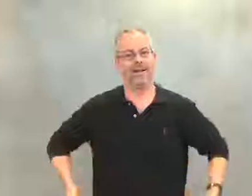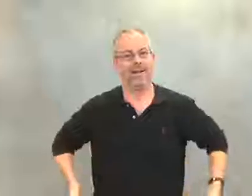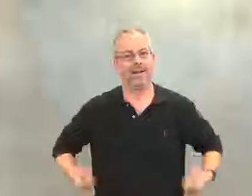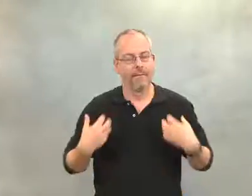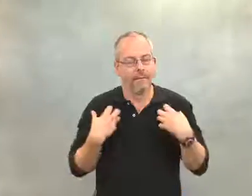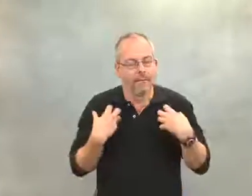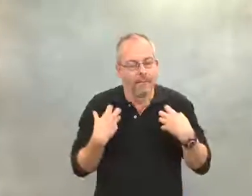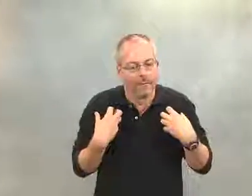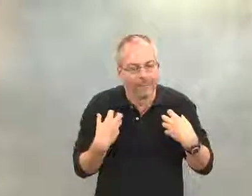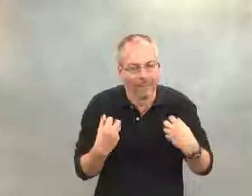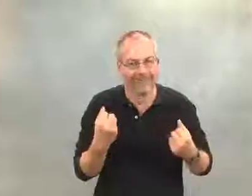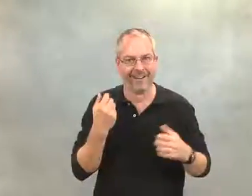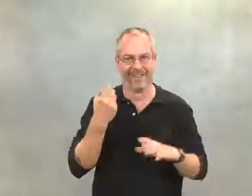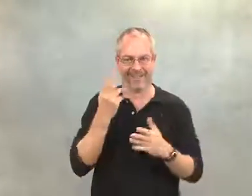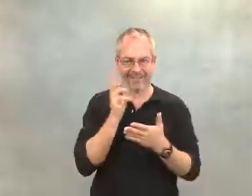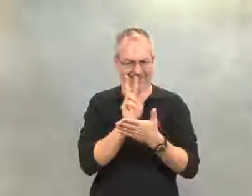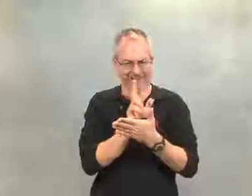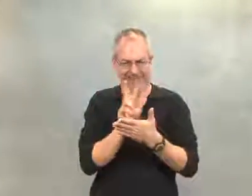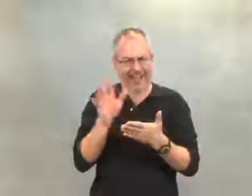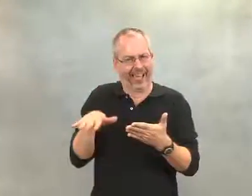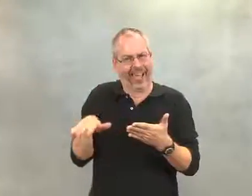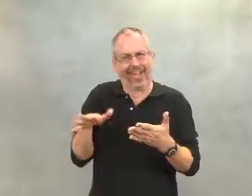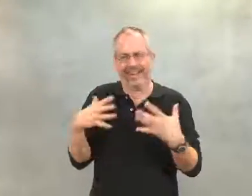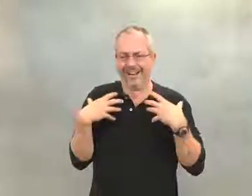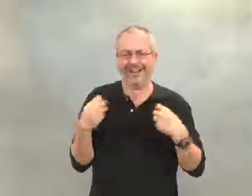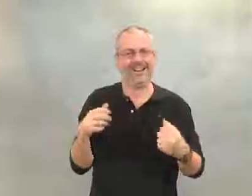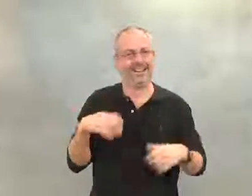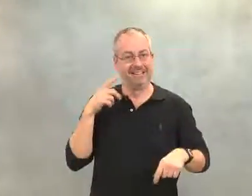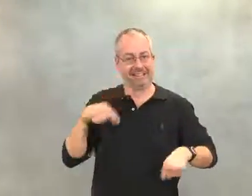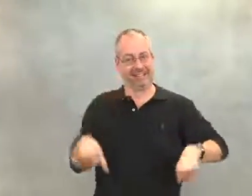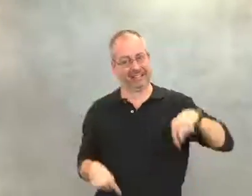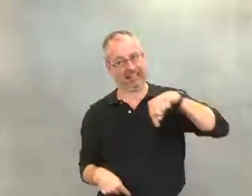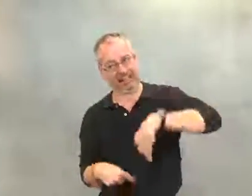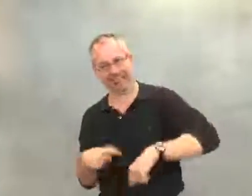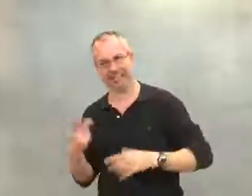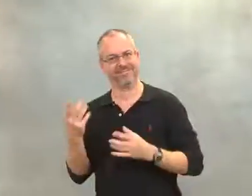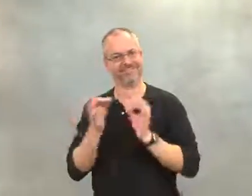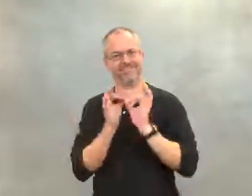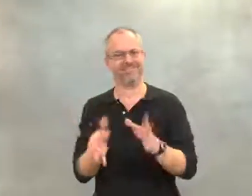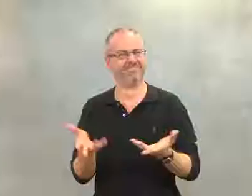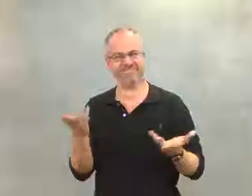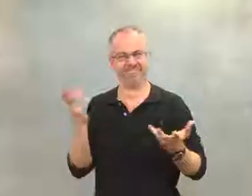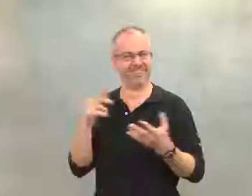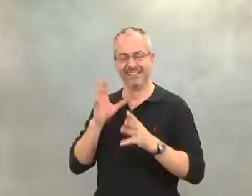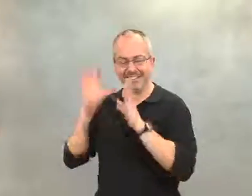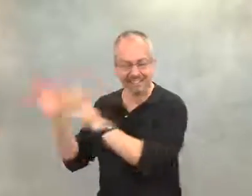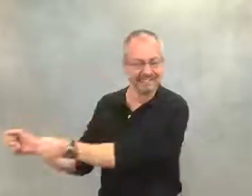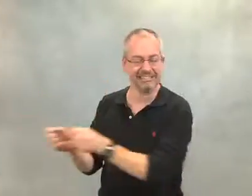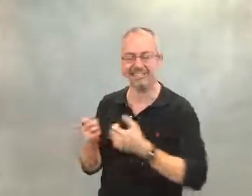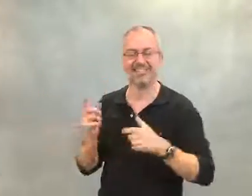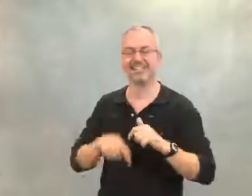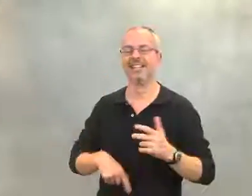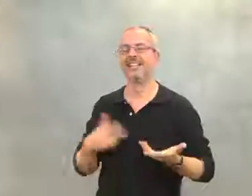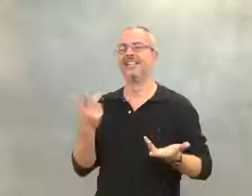It had been three weeks and hadn't quite healed yet.